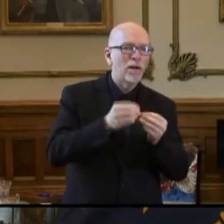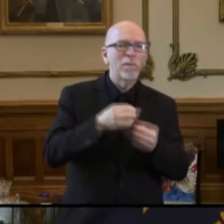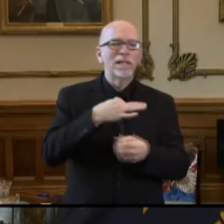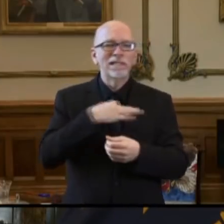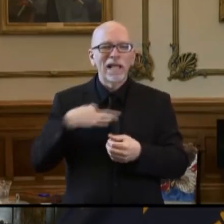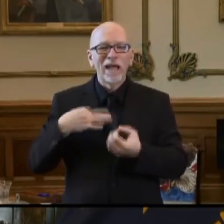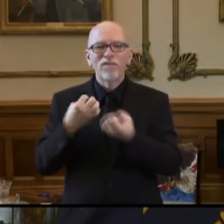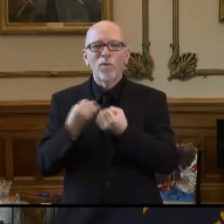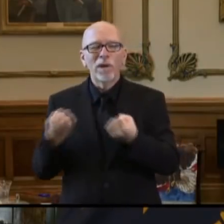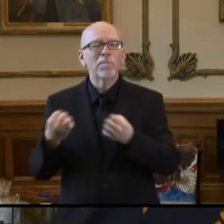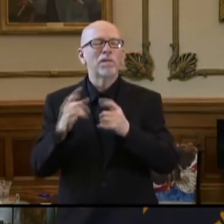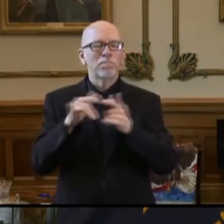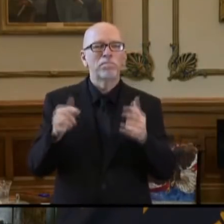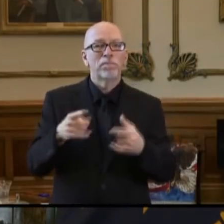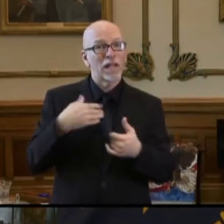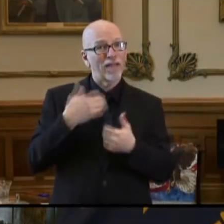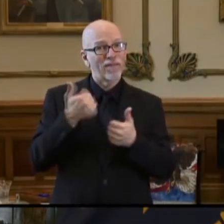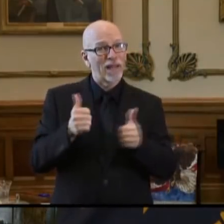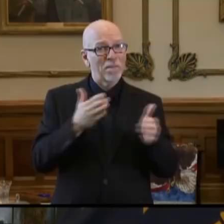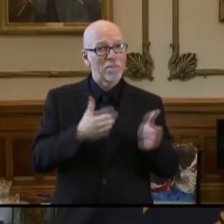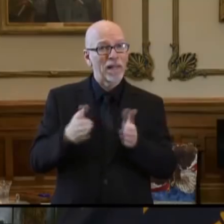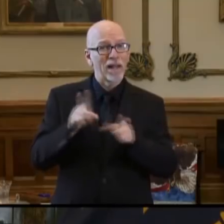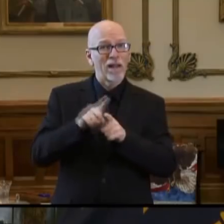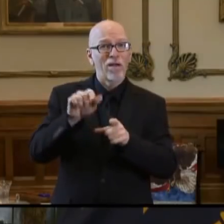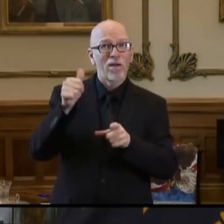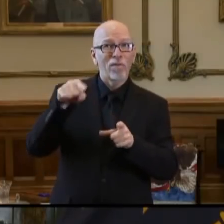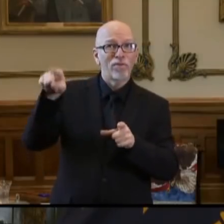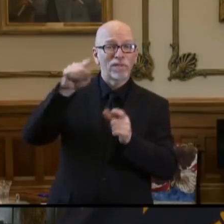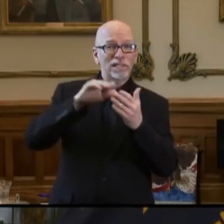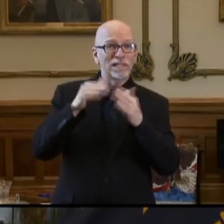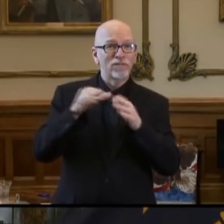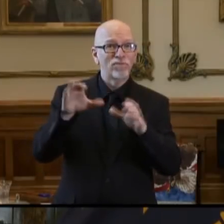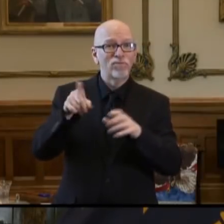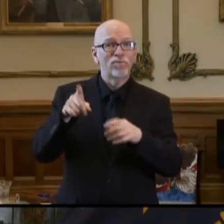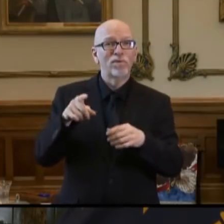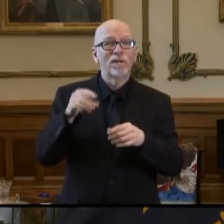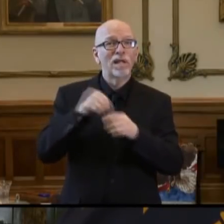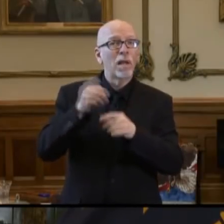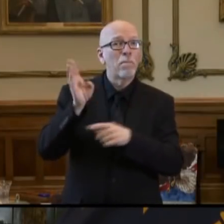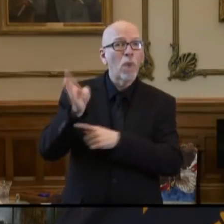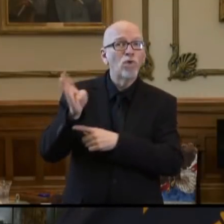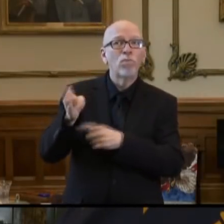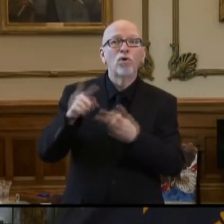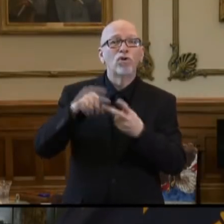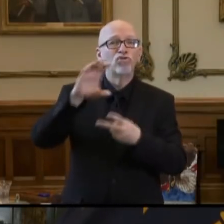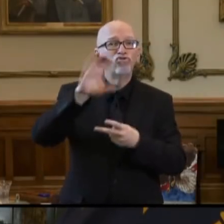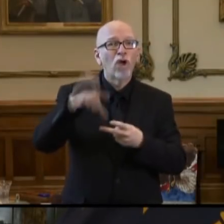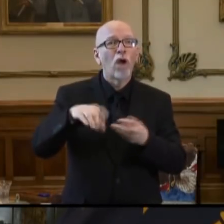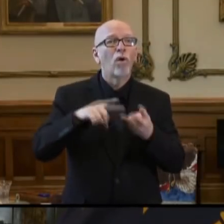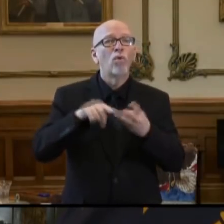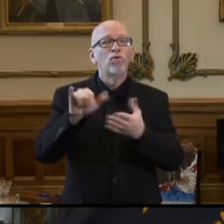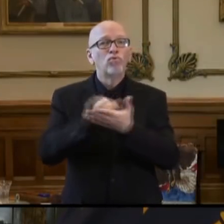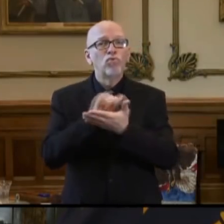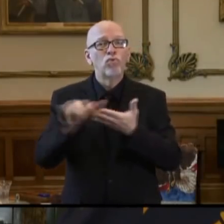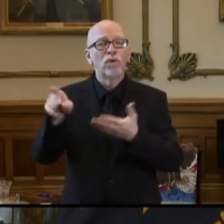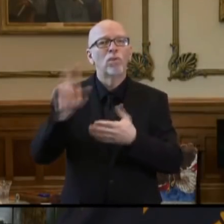TRYING TO EXPAND CAPACITY STAFFING OR EQUIPMENT, SO